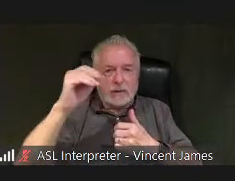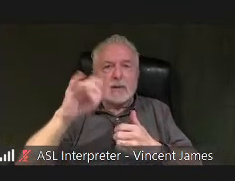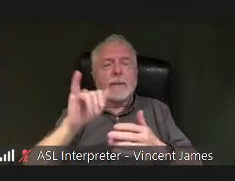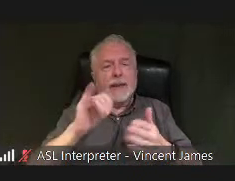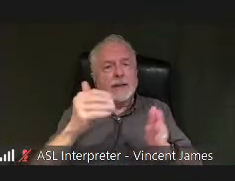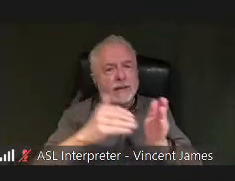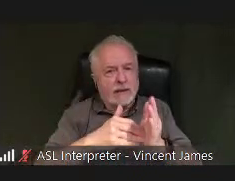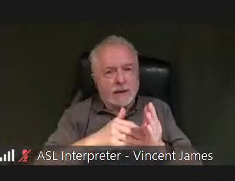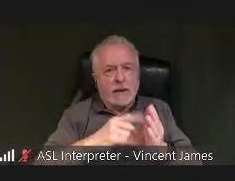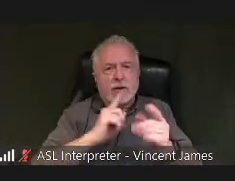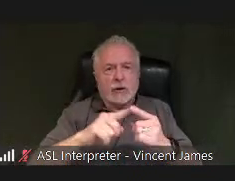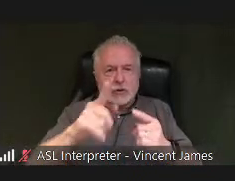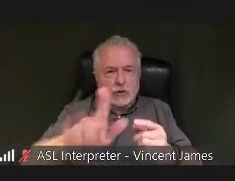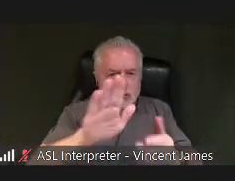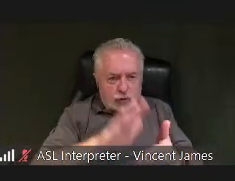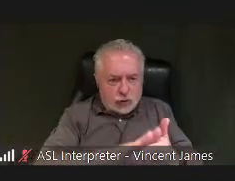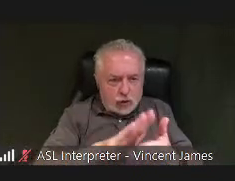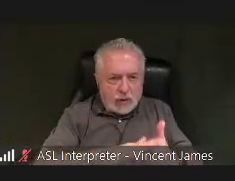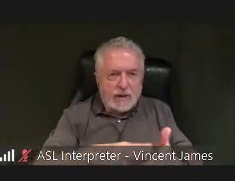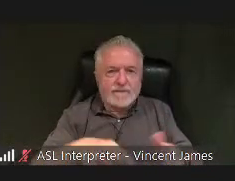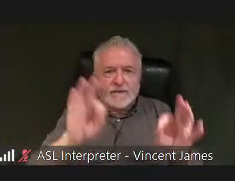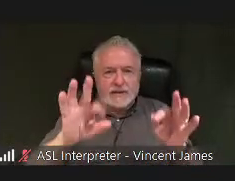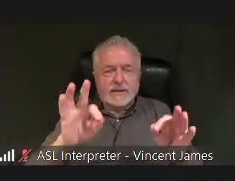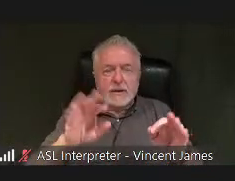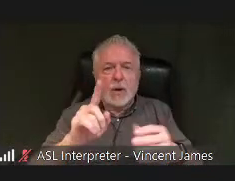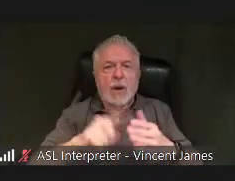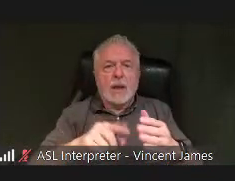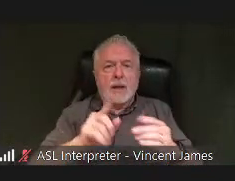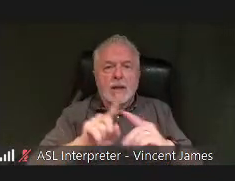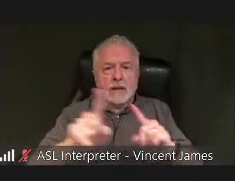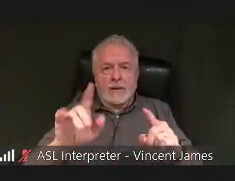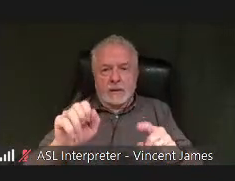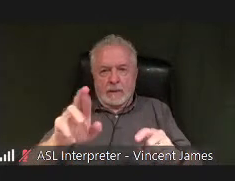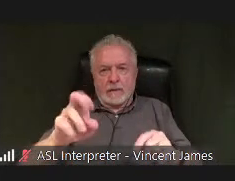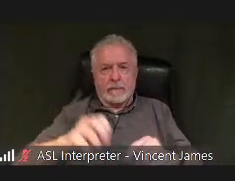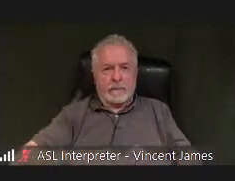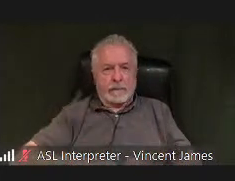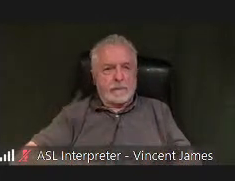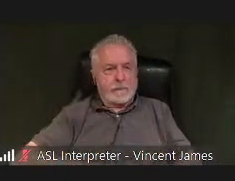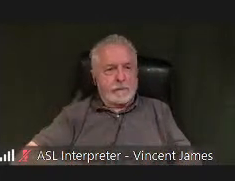Talk to your school to find out what the differences are.